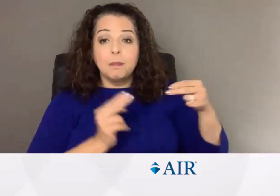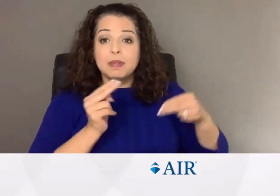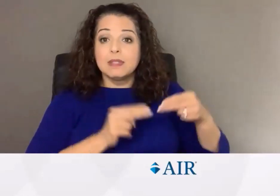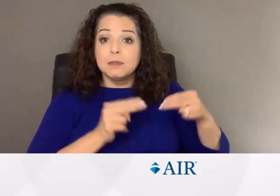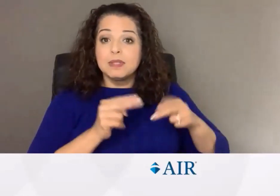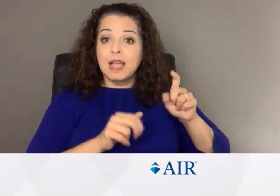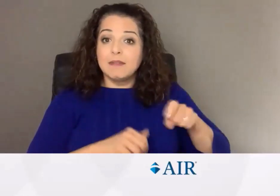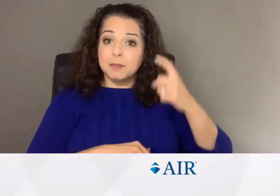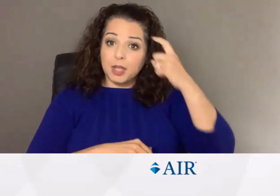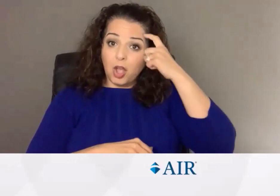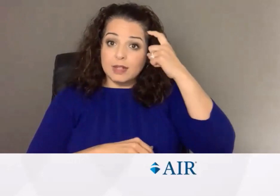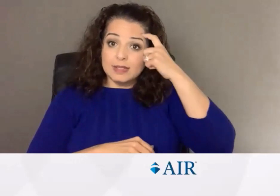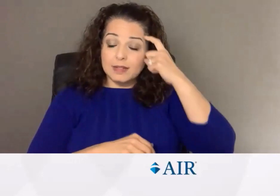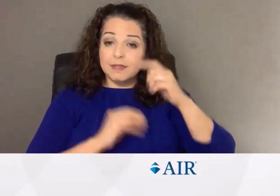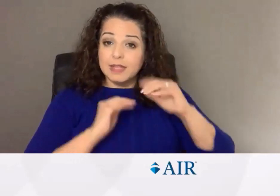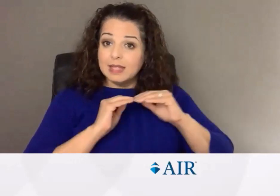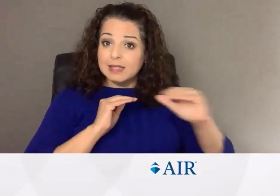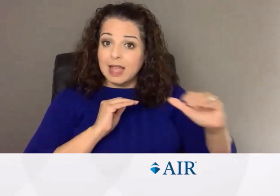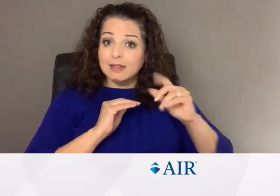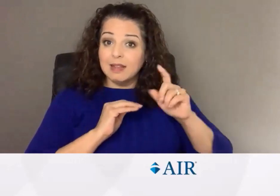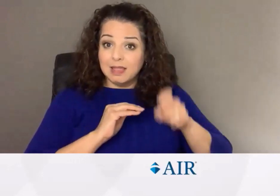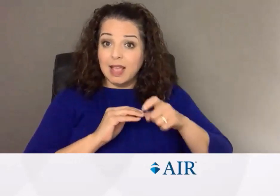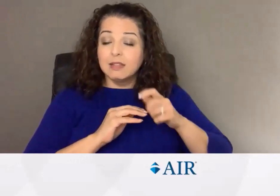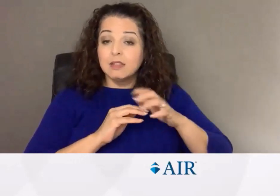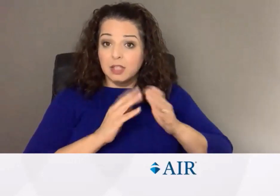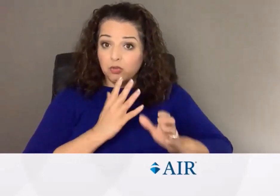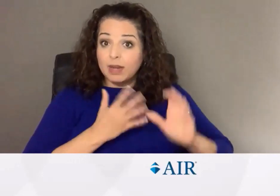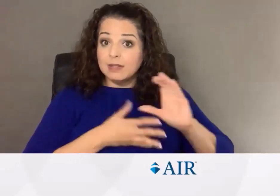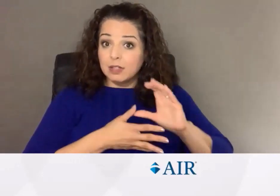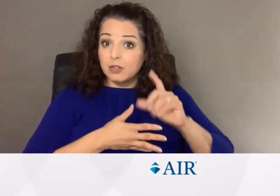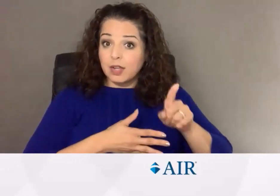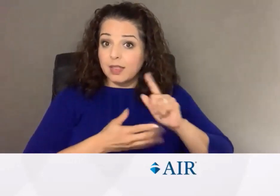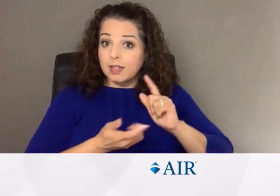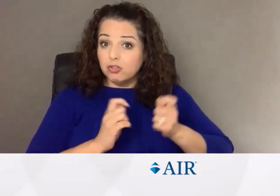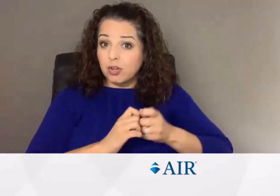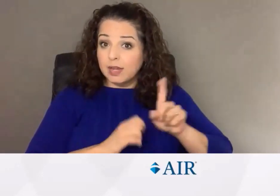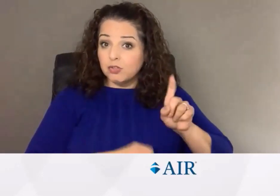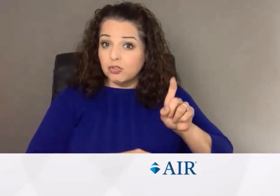So was that the criterion you changed? No, so we initially